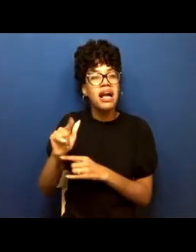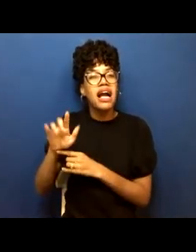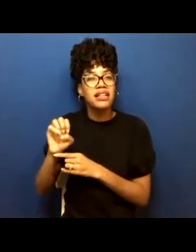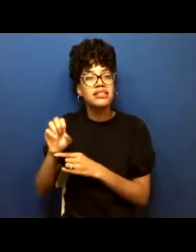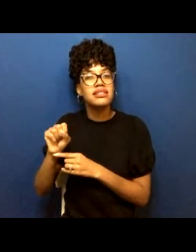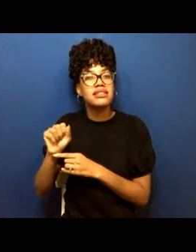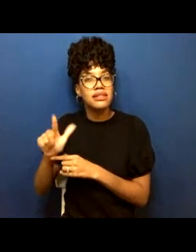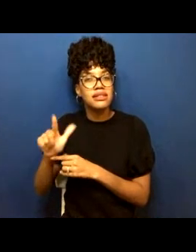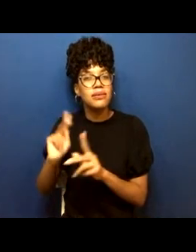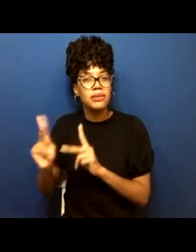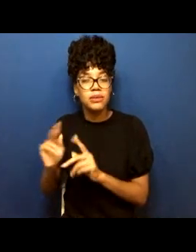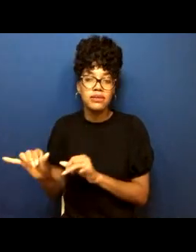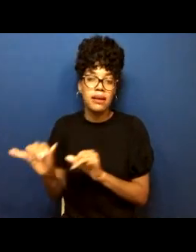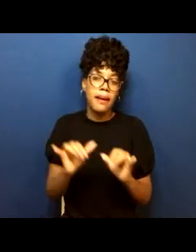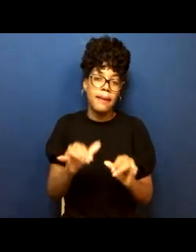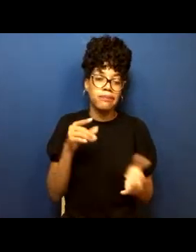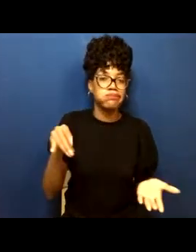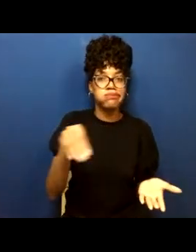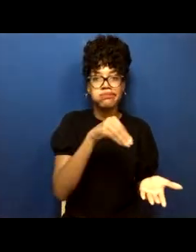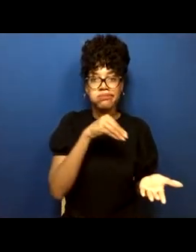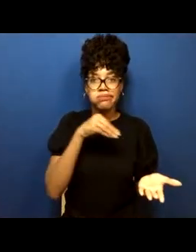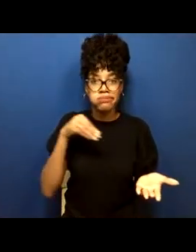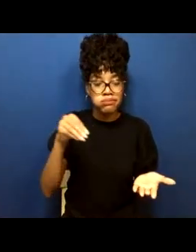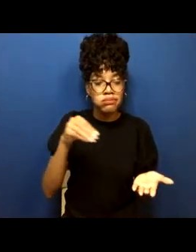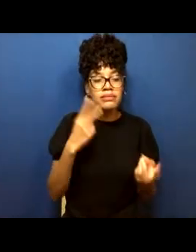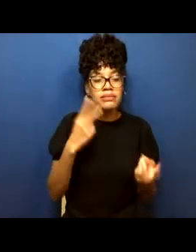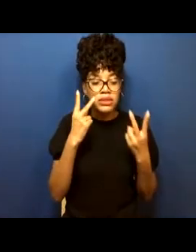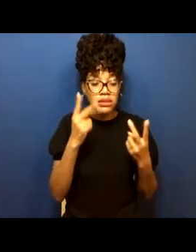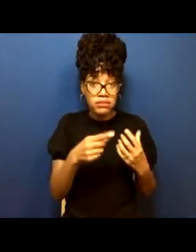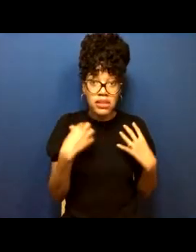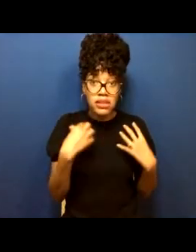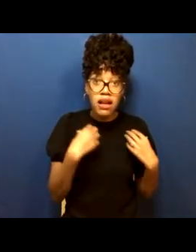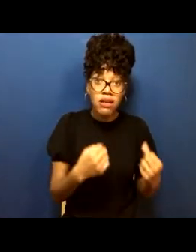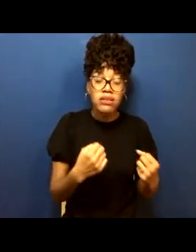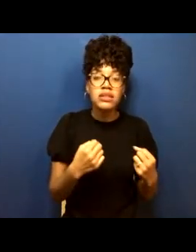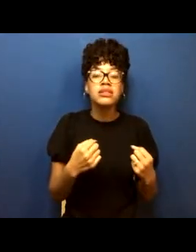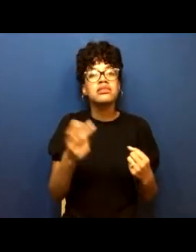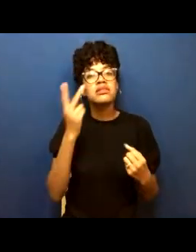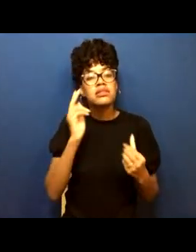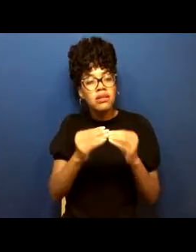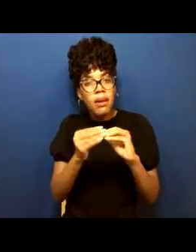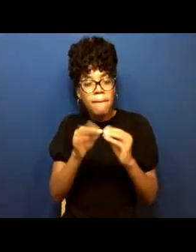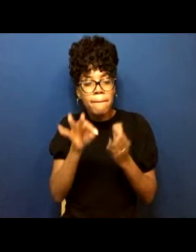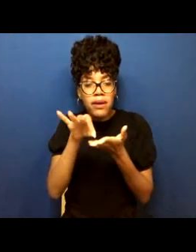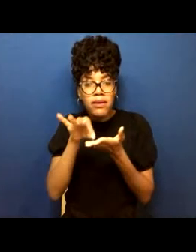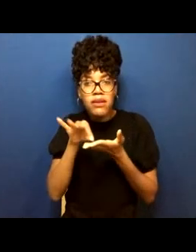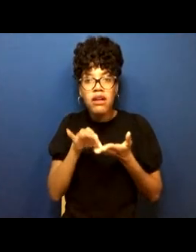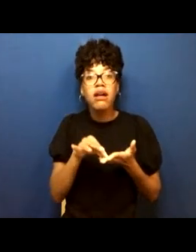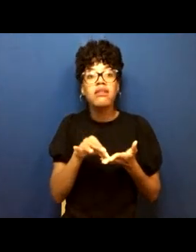of these individuals over time. And then an idea of the population as a whole, or how they're doing. Next slide.